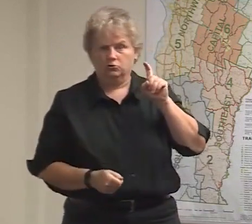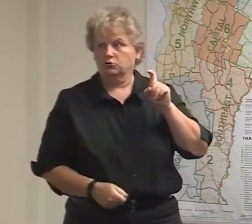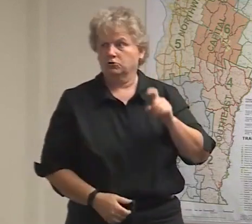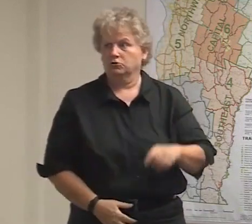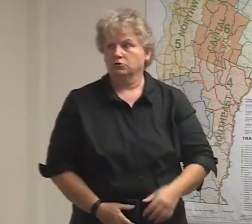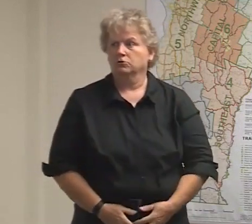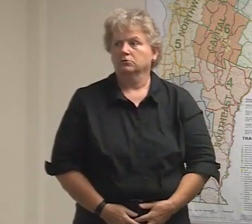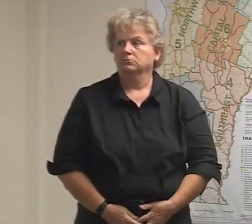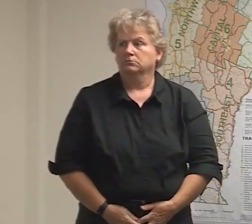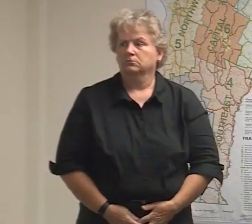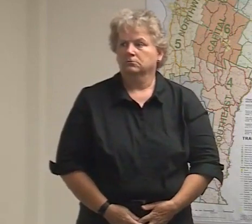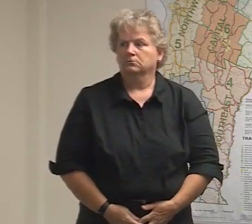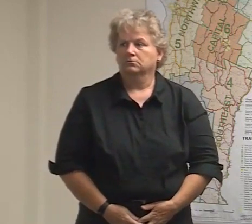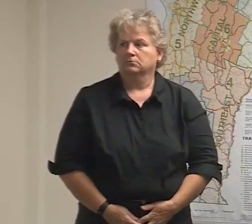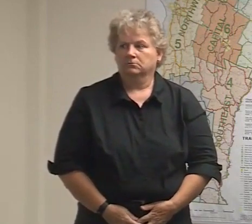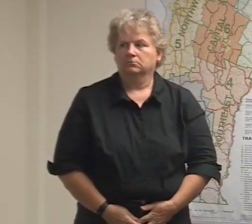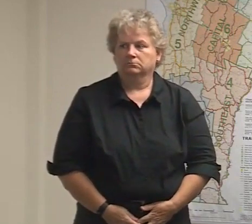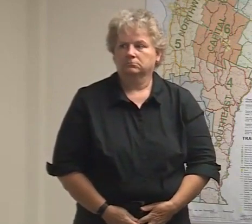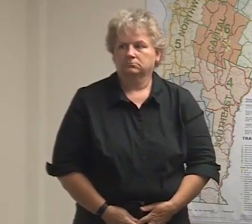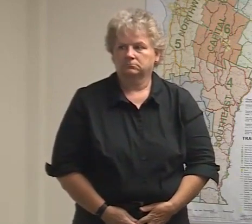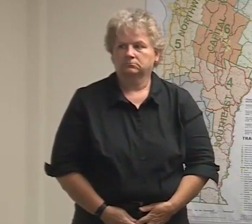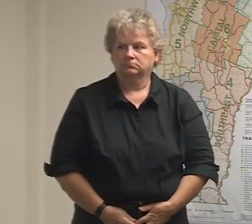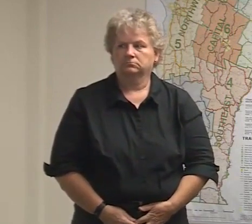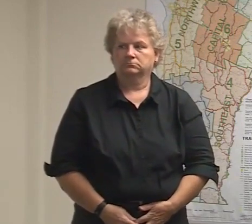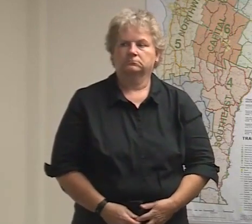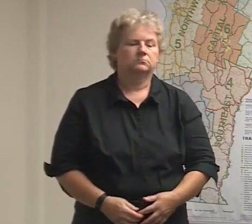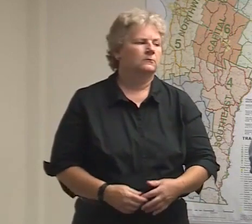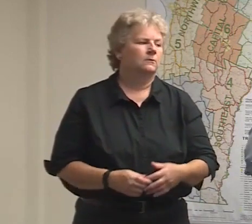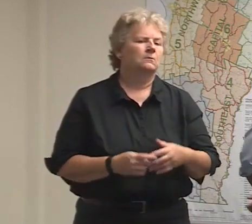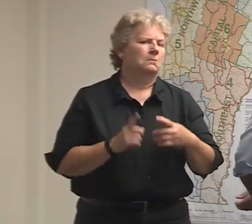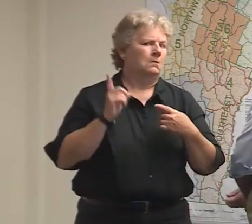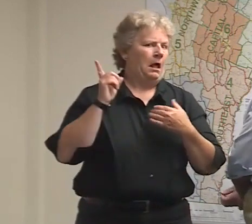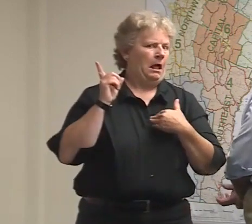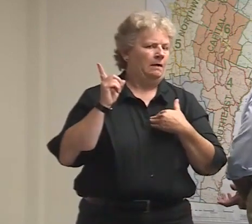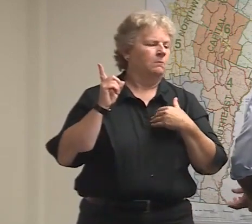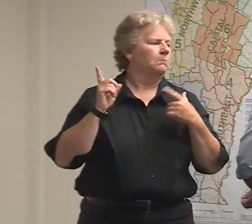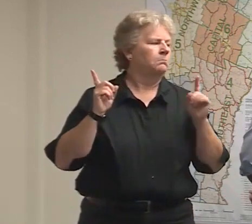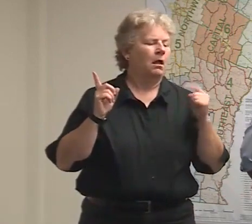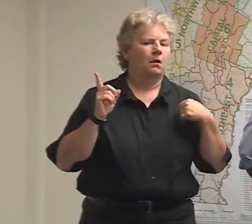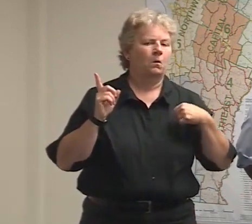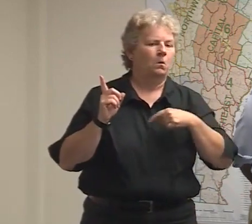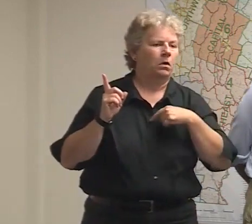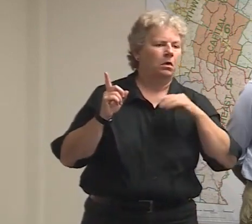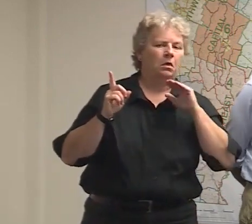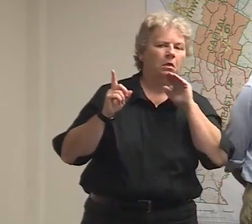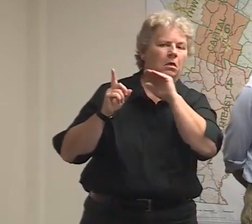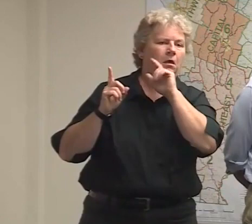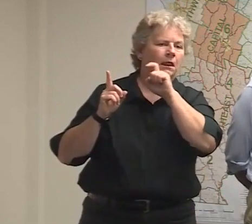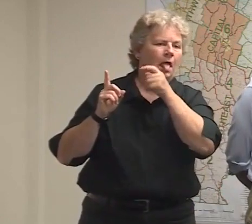WE HAVEN’T DEPLOYED ANY OF THOSE THAT I KNOW OF. AND AGAIN, I WOULD PREFER TO THE NATIONAL GUARD TO TELL YOU MORE SPECIFIC DETAILS ON THAT.